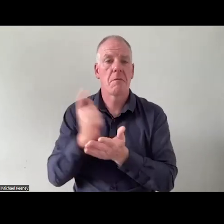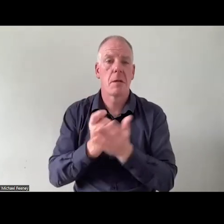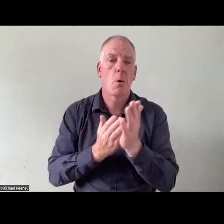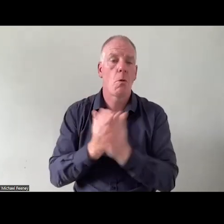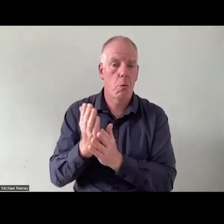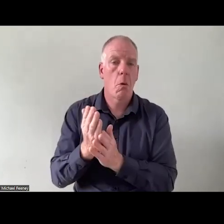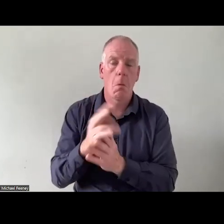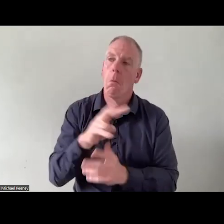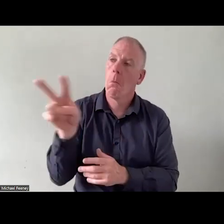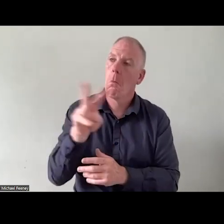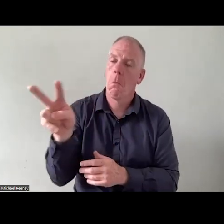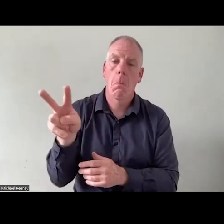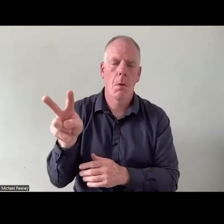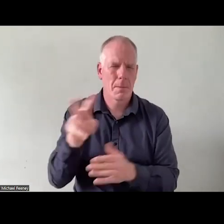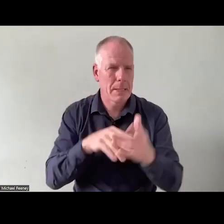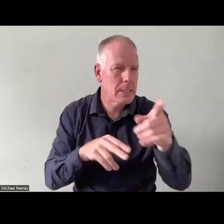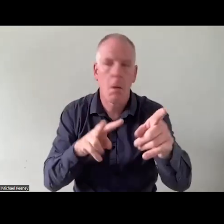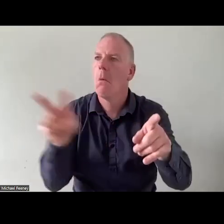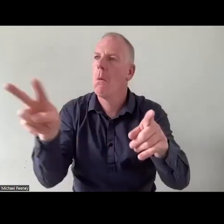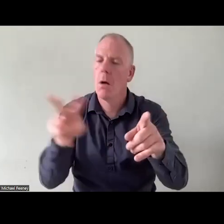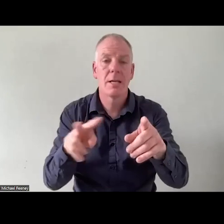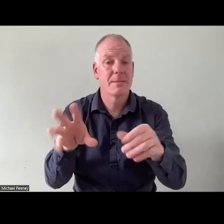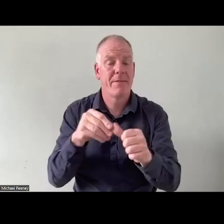because of things that I'll miss, particularly for me in the upper register.